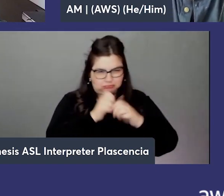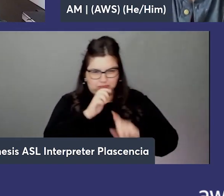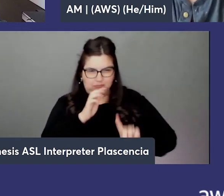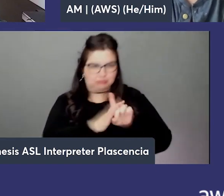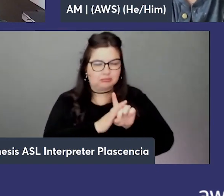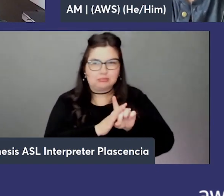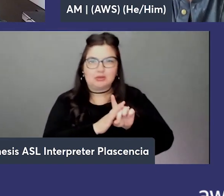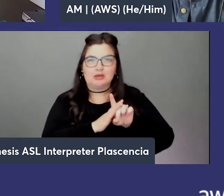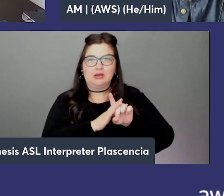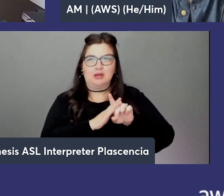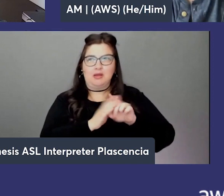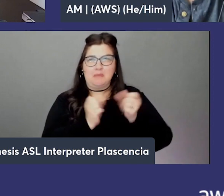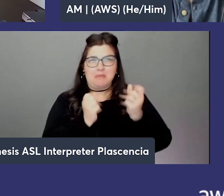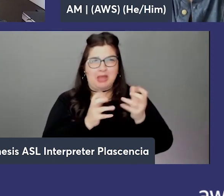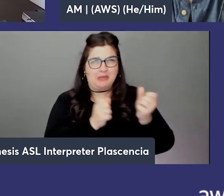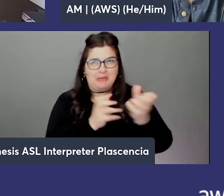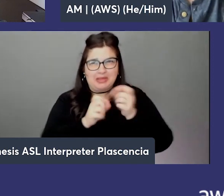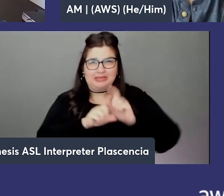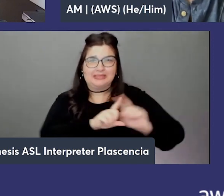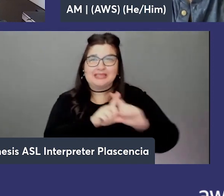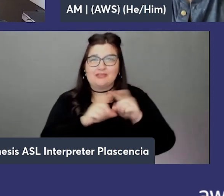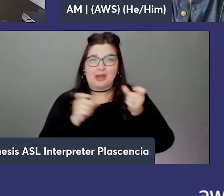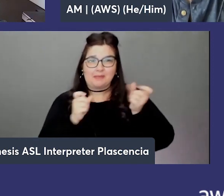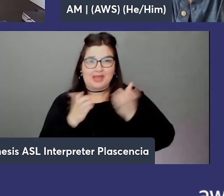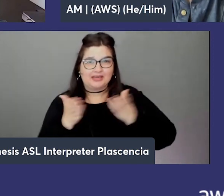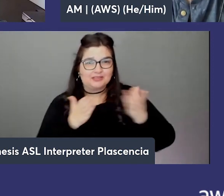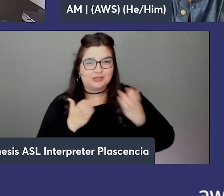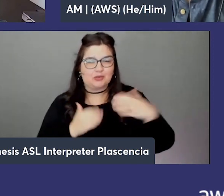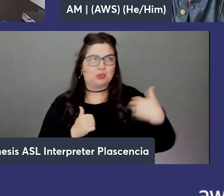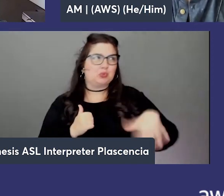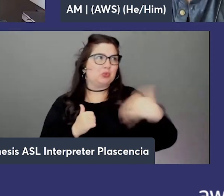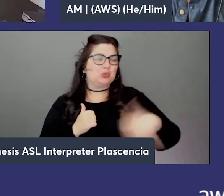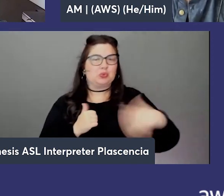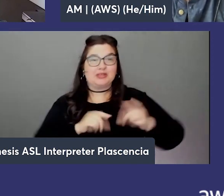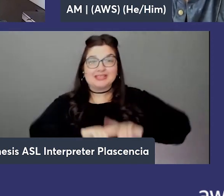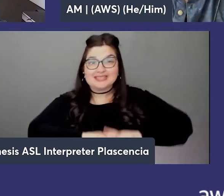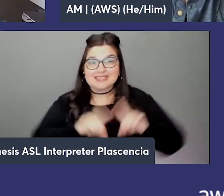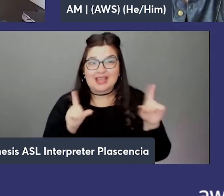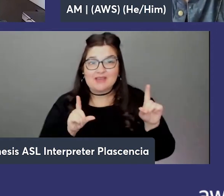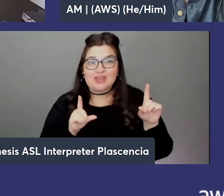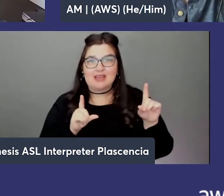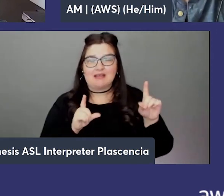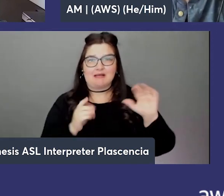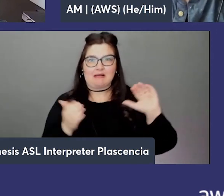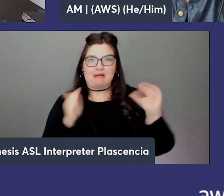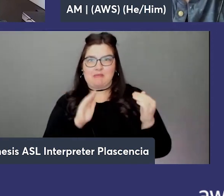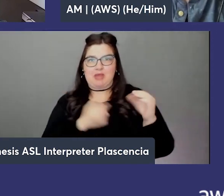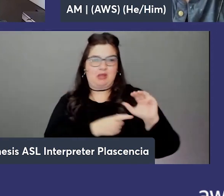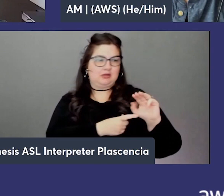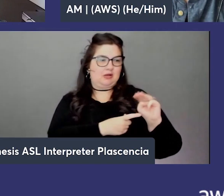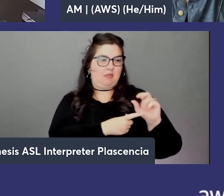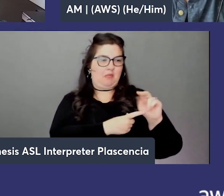is really different than debugging my monolith, on my old UNIX Solaris server.